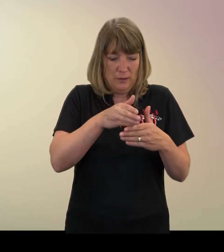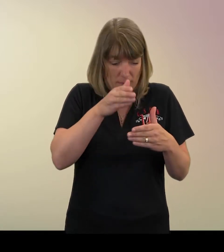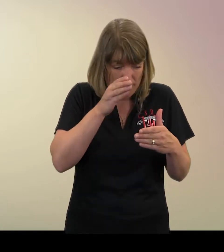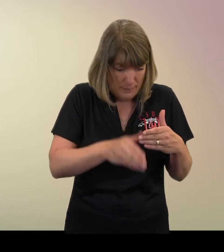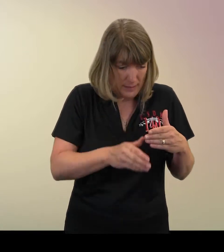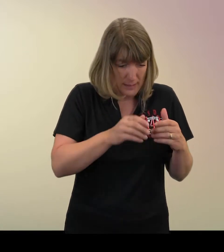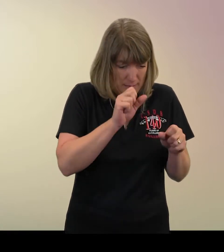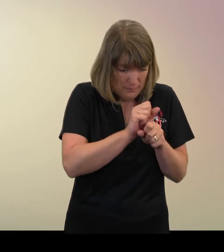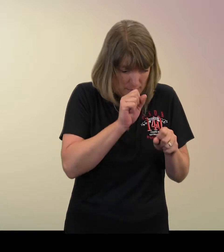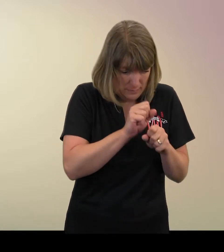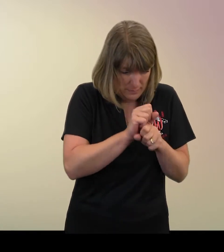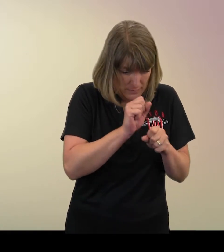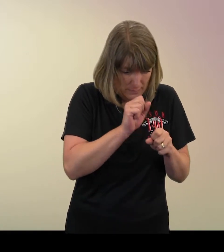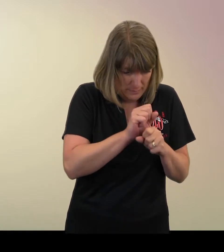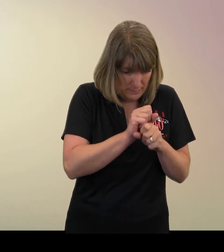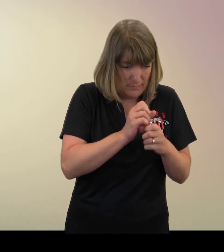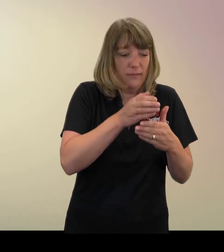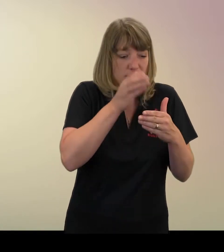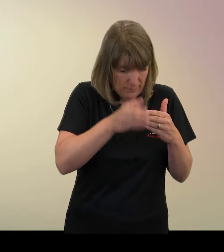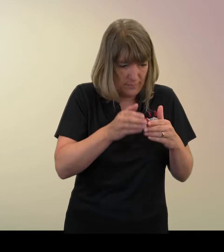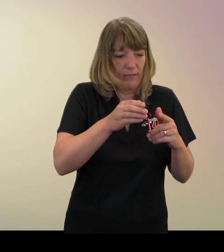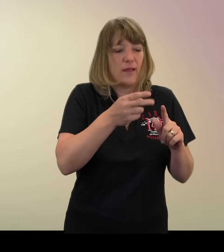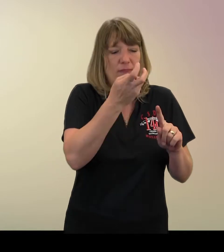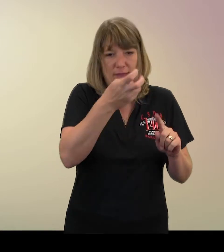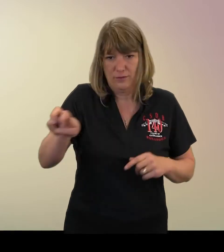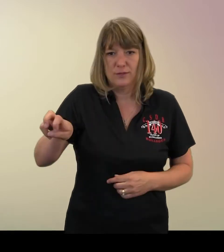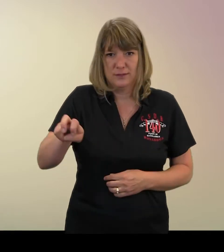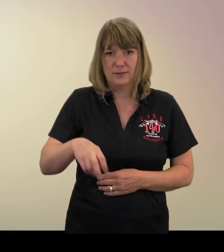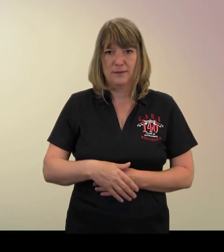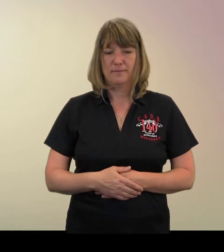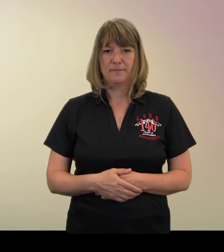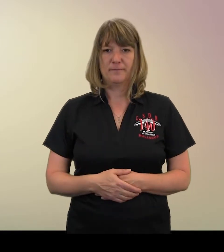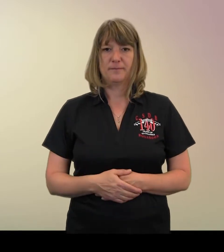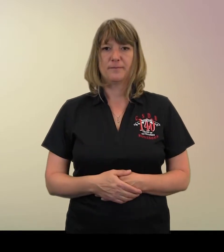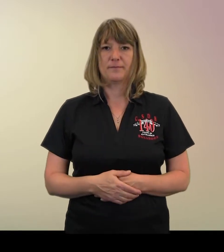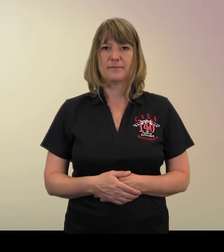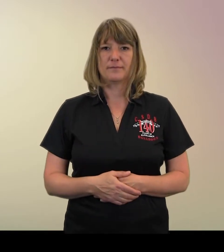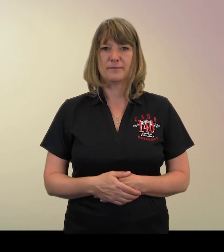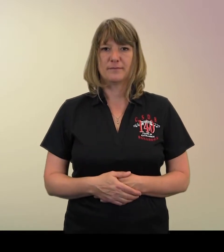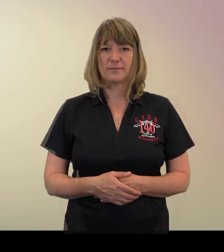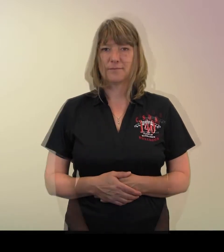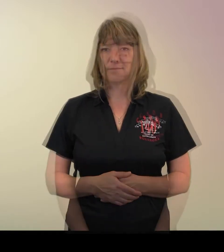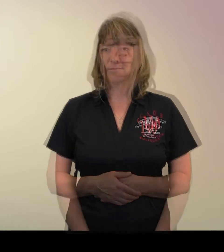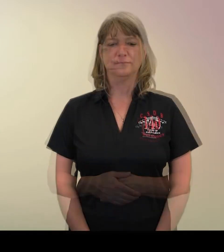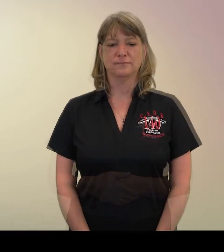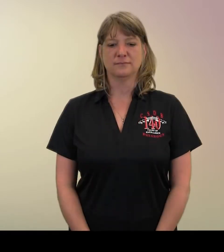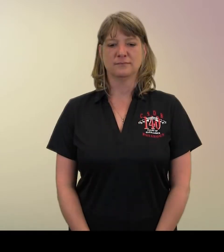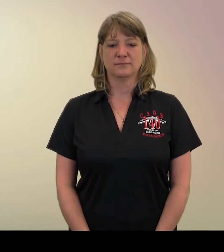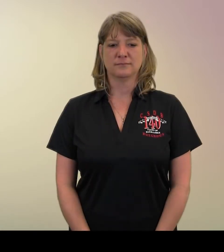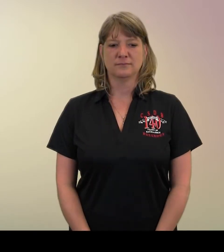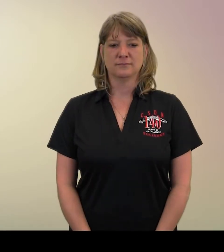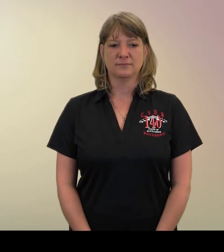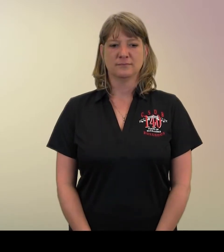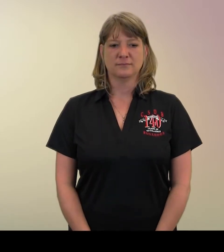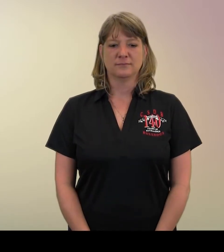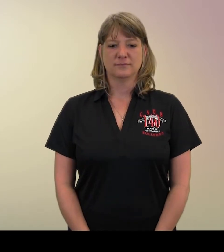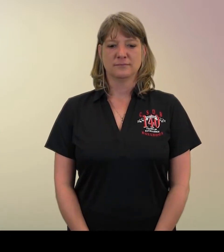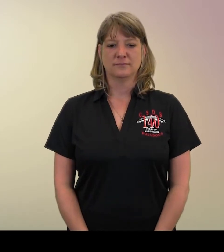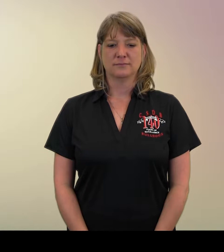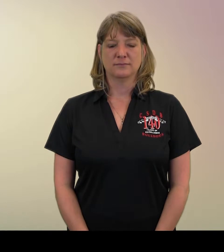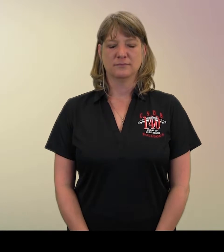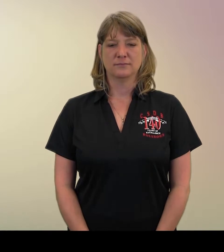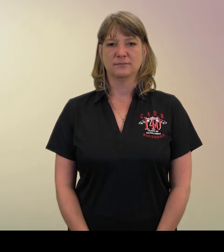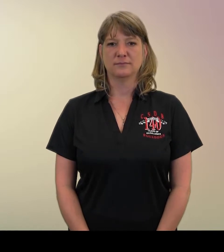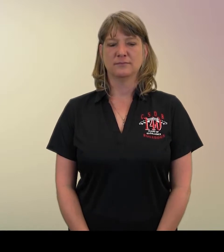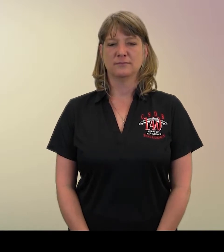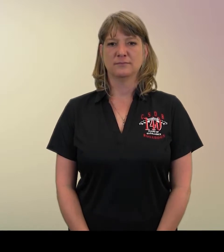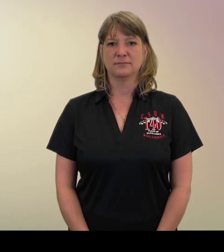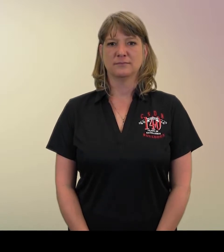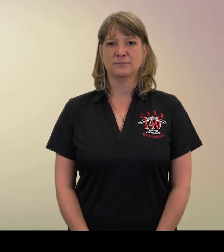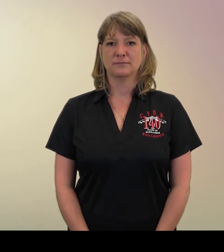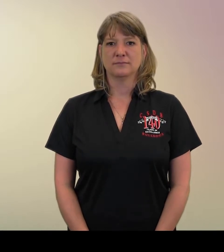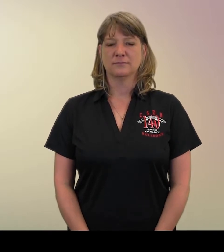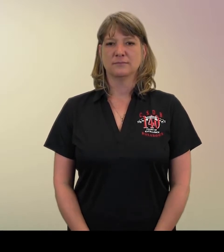they were previously working on before transitioning.